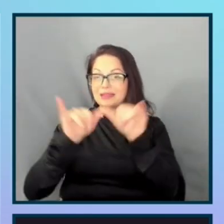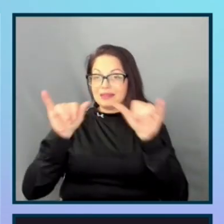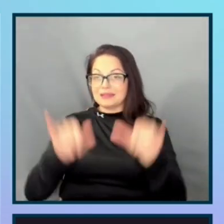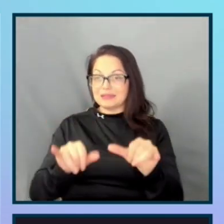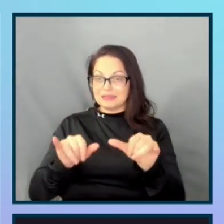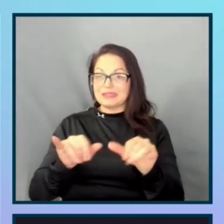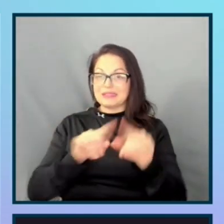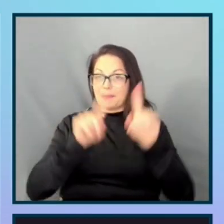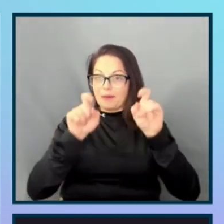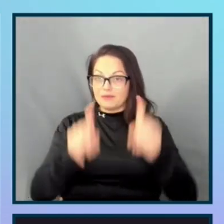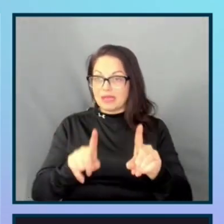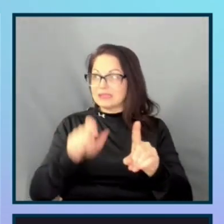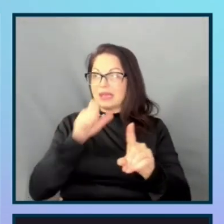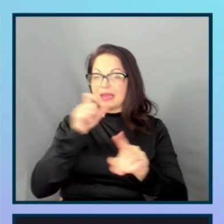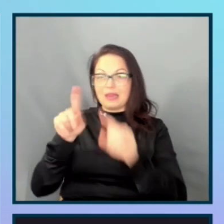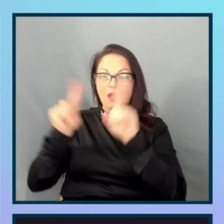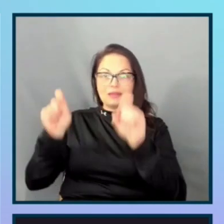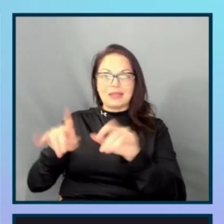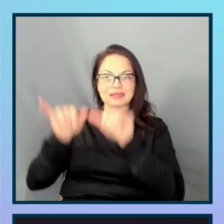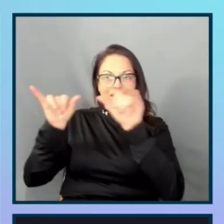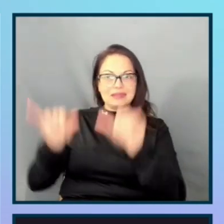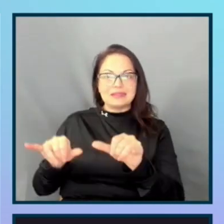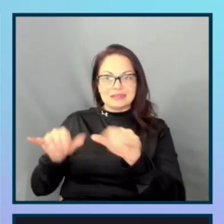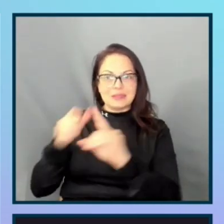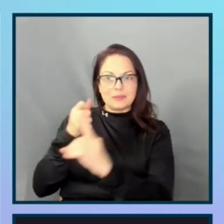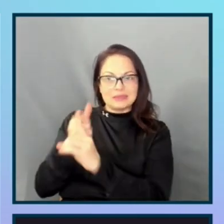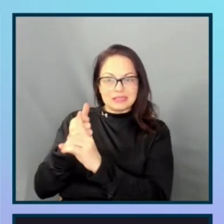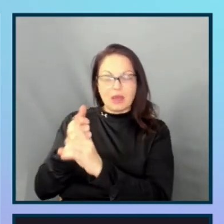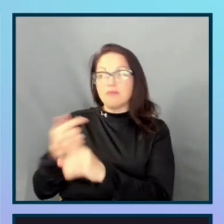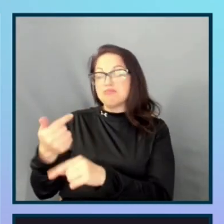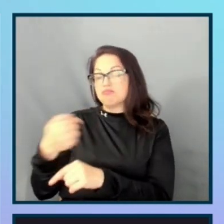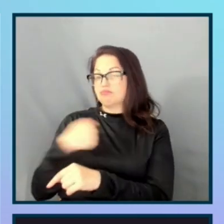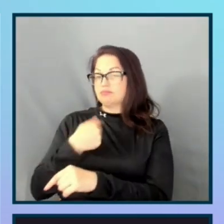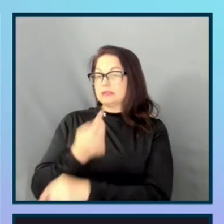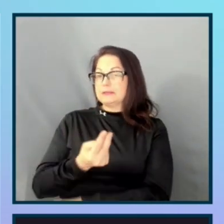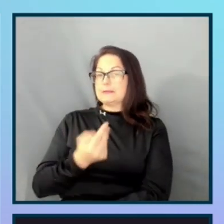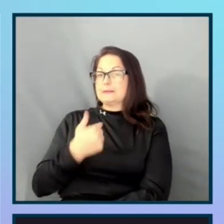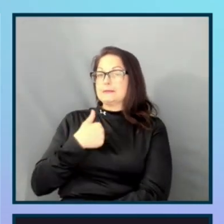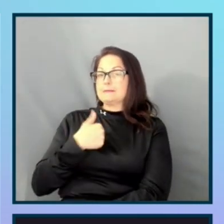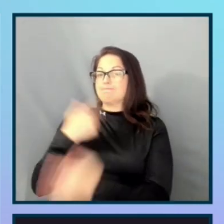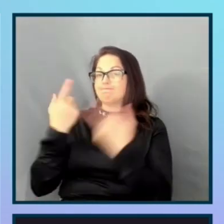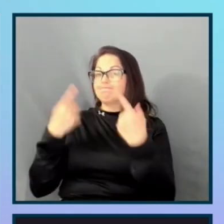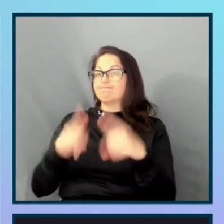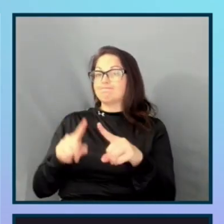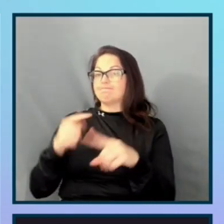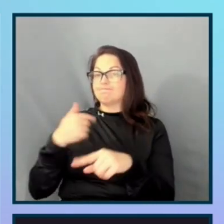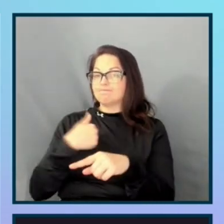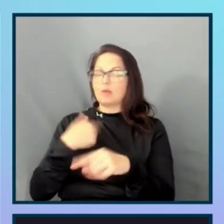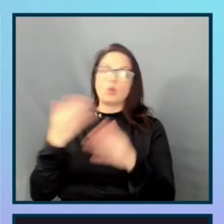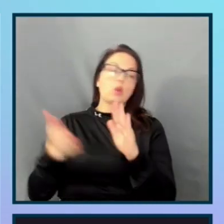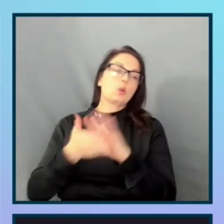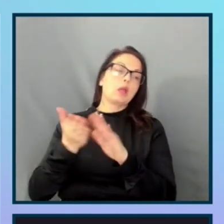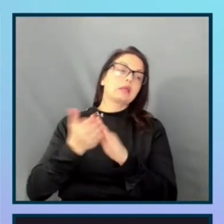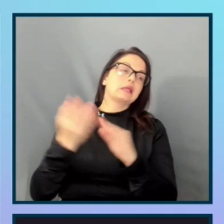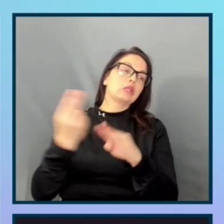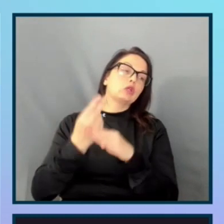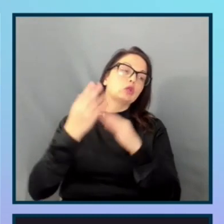And I've fallen into this trap as I'm sure many of us have, where we're running user testing, or user testing is being run. And actually what we are doing,